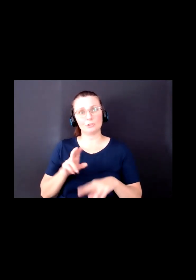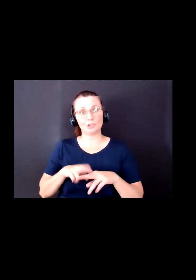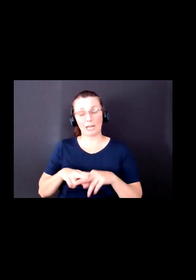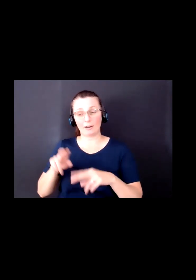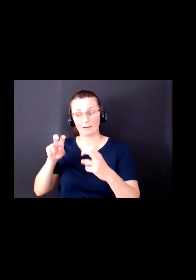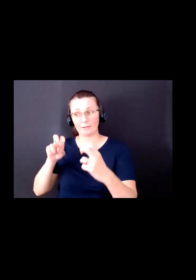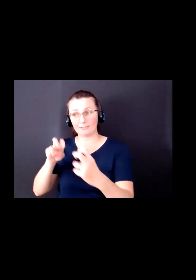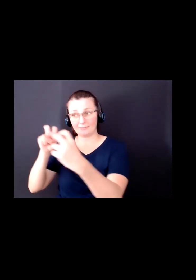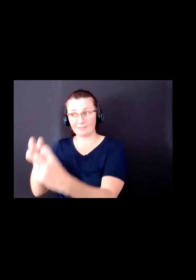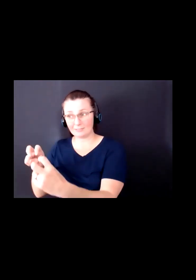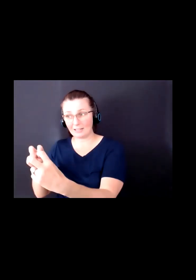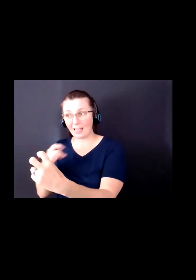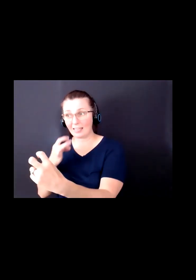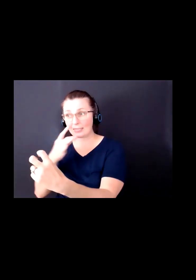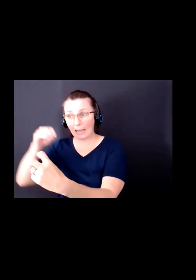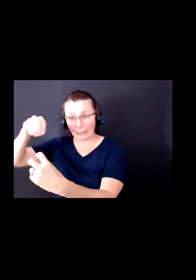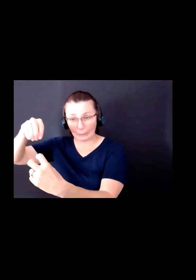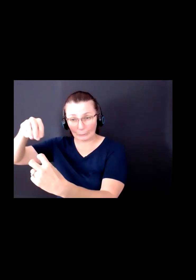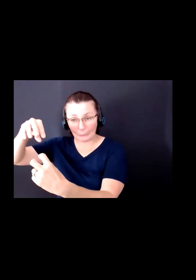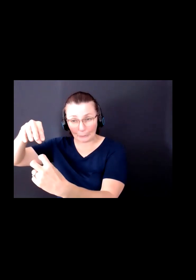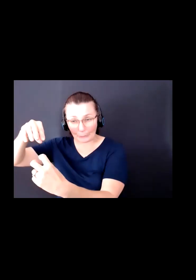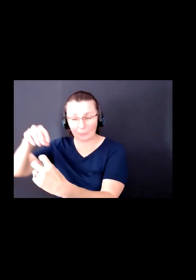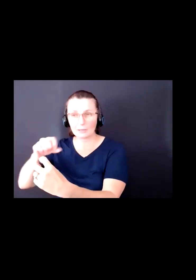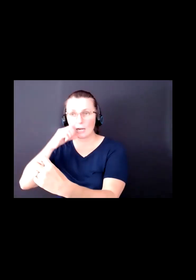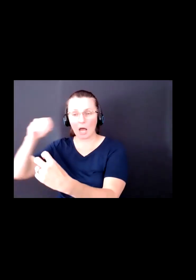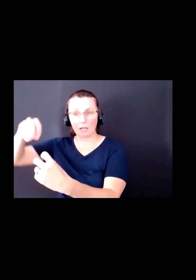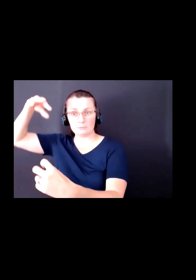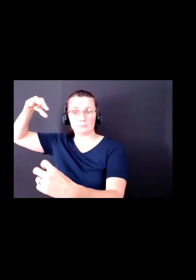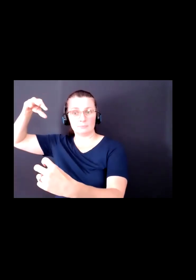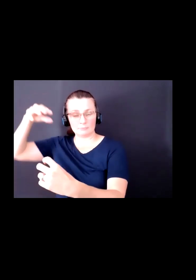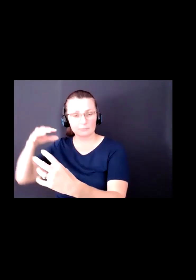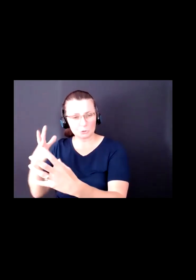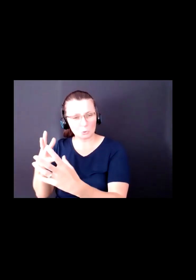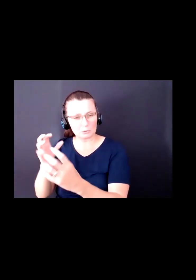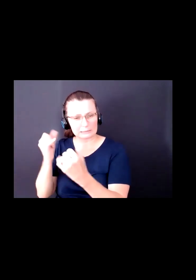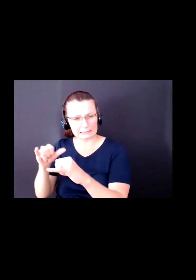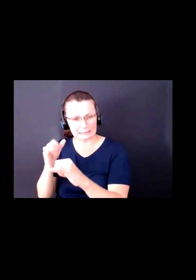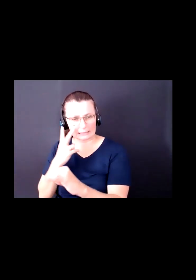to them with the dim light in front of them.